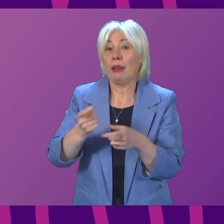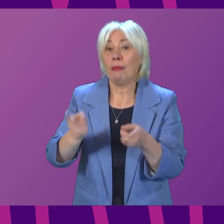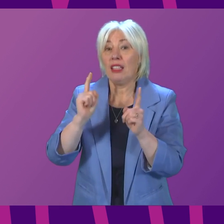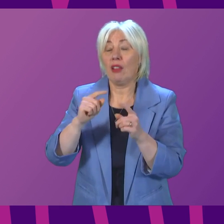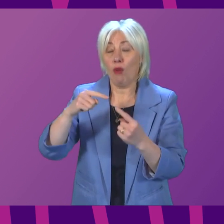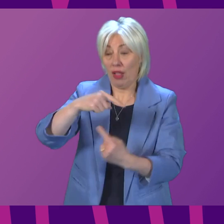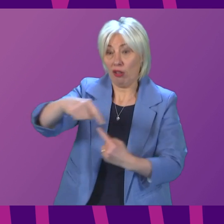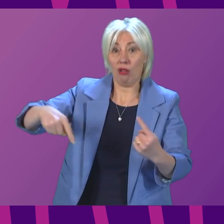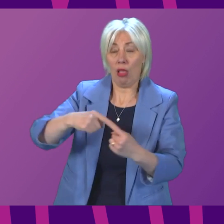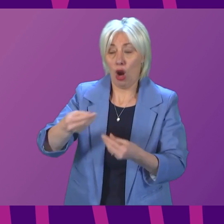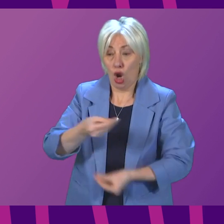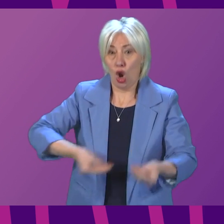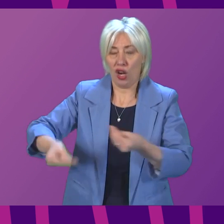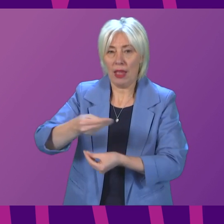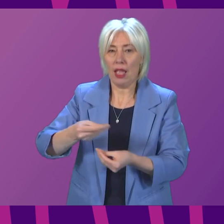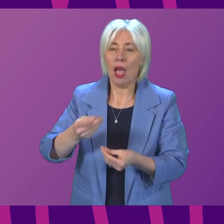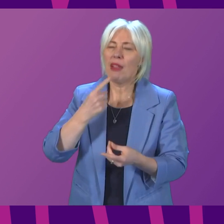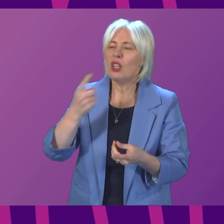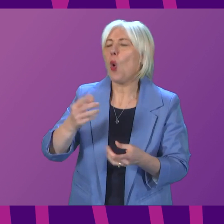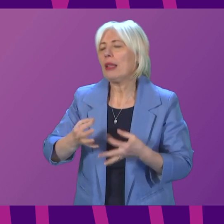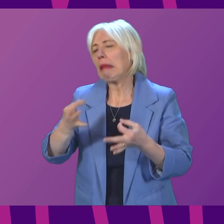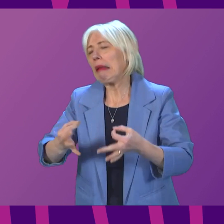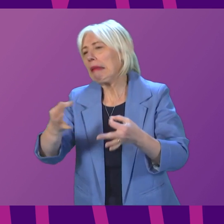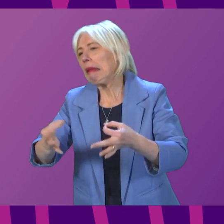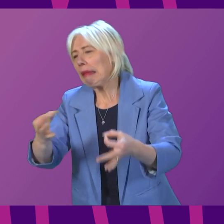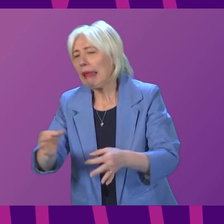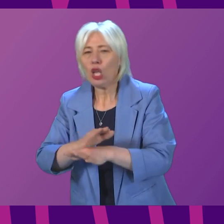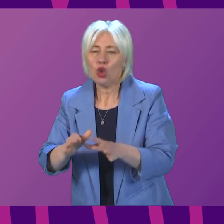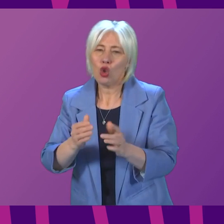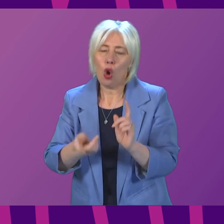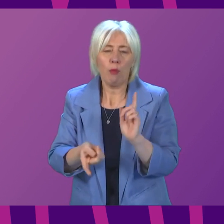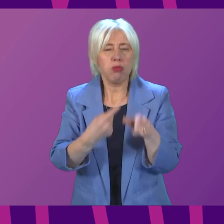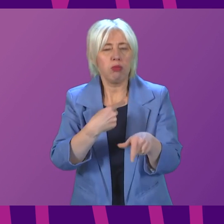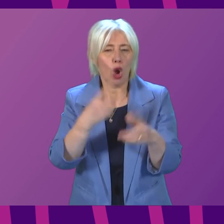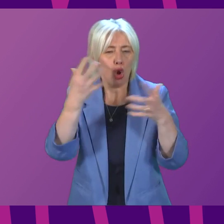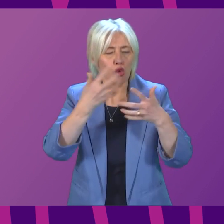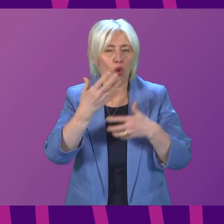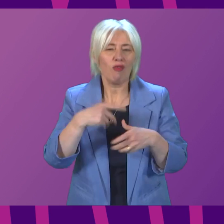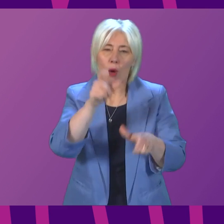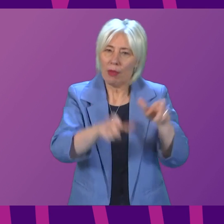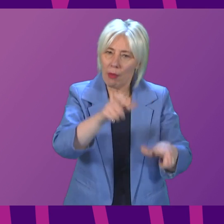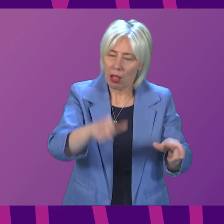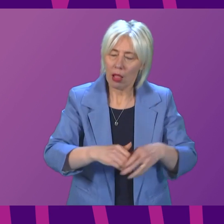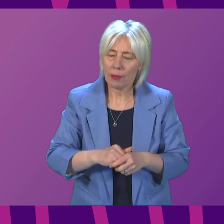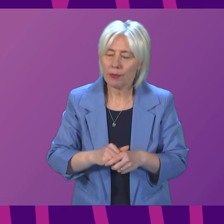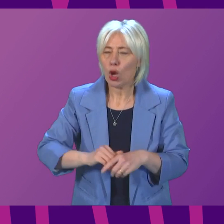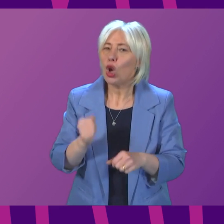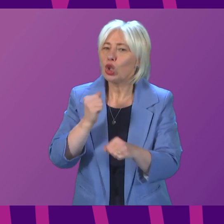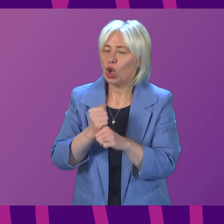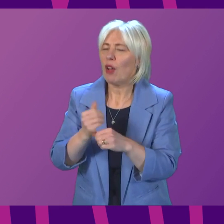announcing delays than she has addressing public concerns. From the outset, the Scottish Government has seemed more interested in headlines and crowing